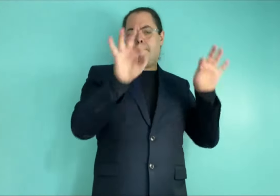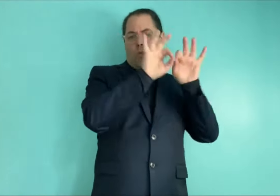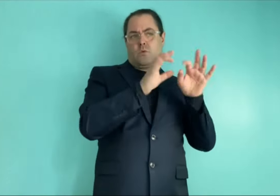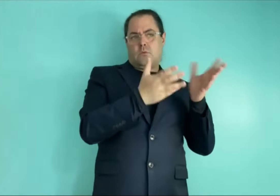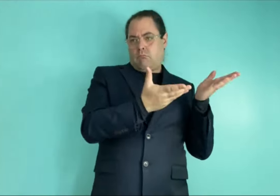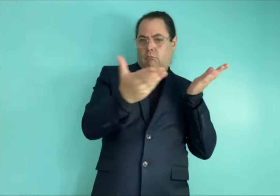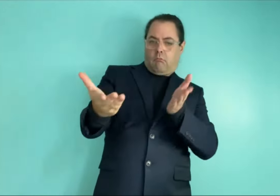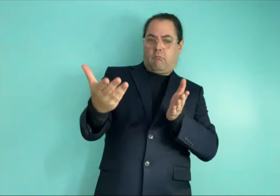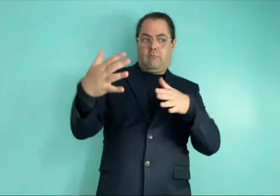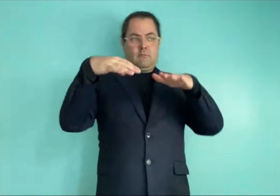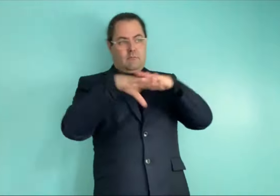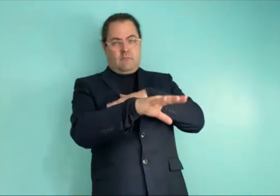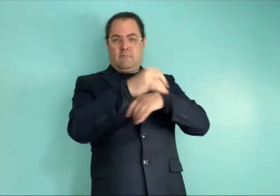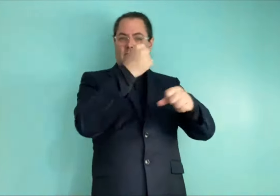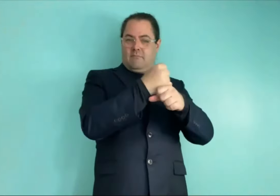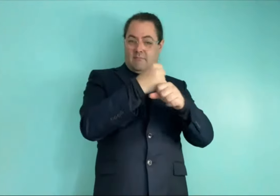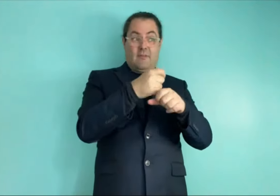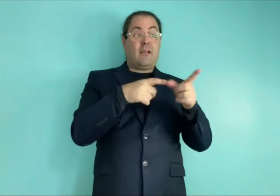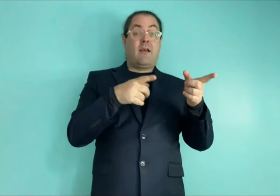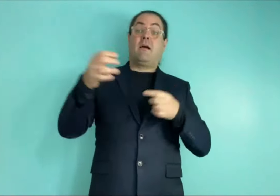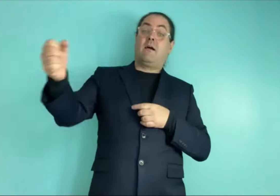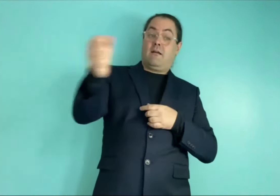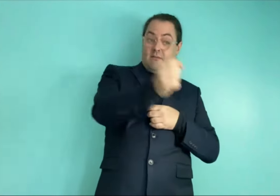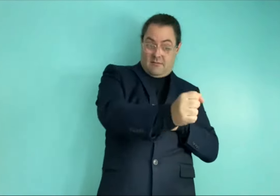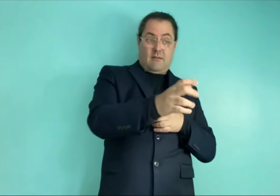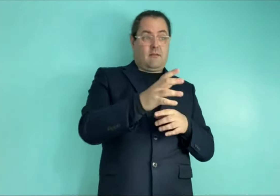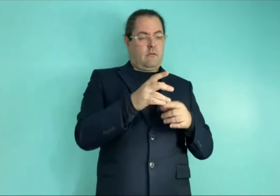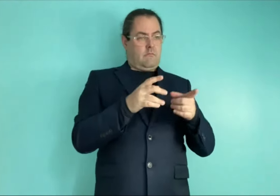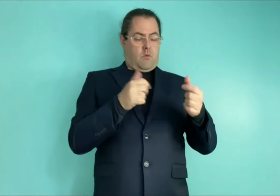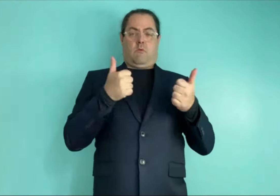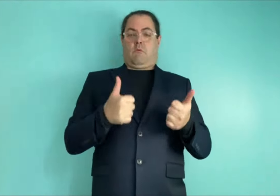that by employing persons with disability government employee persons with disability